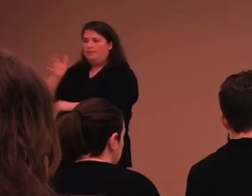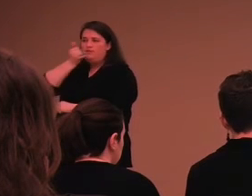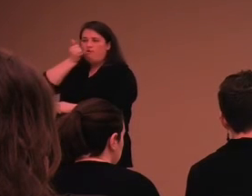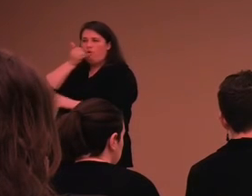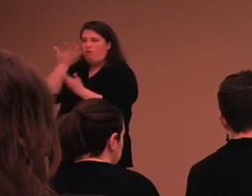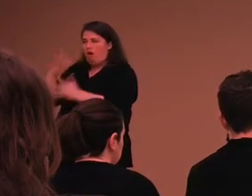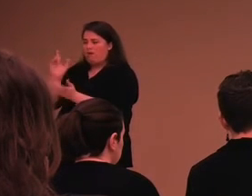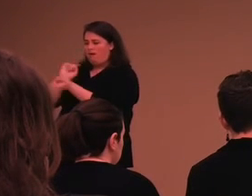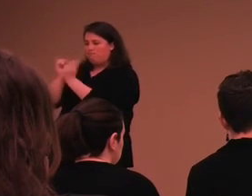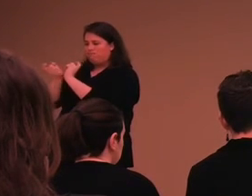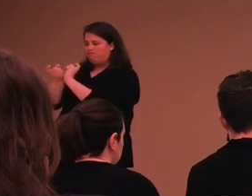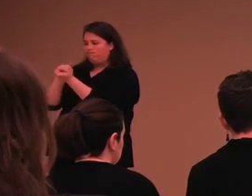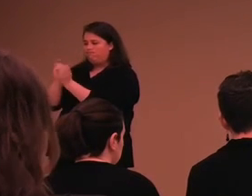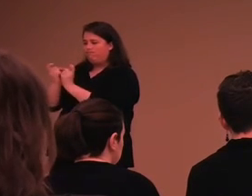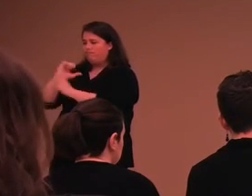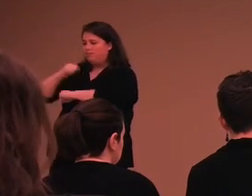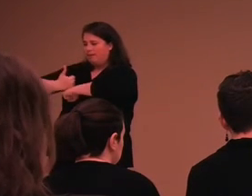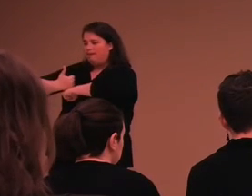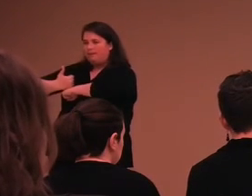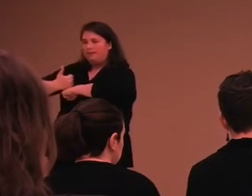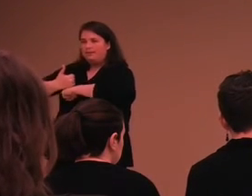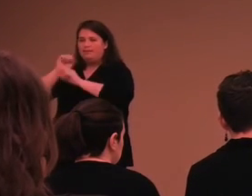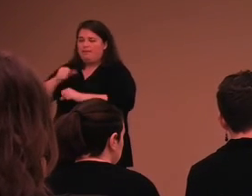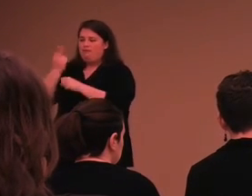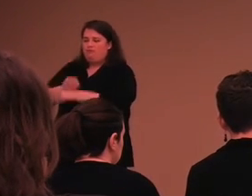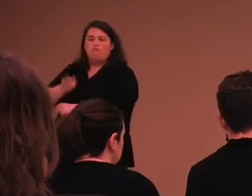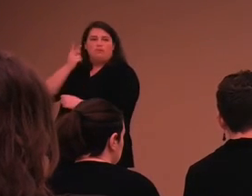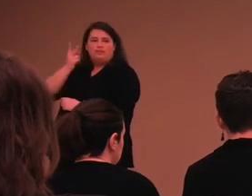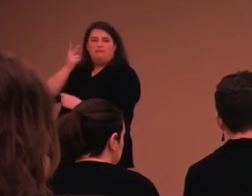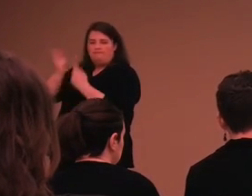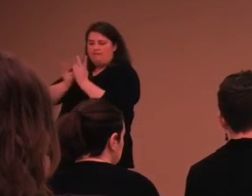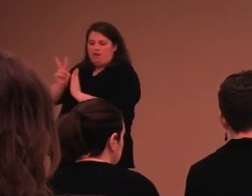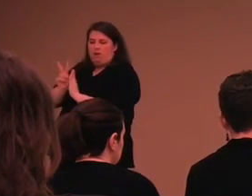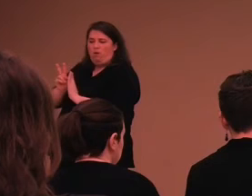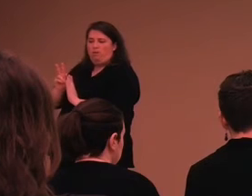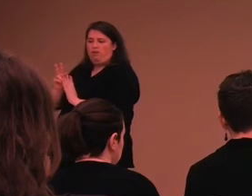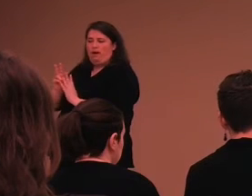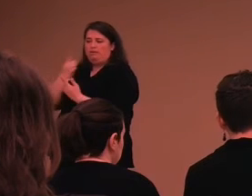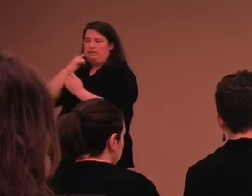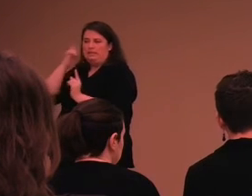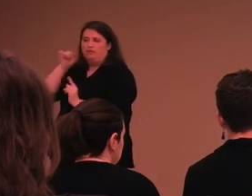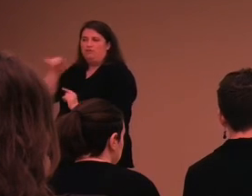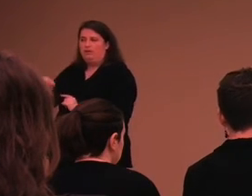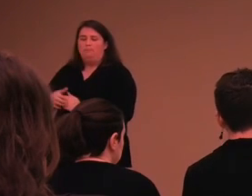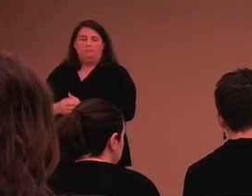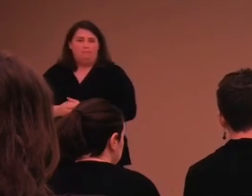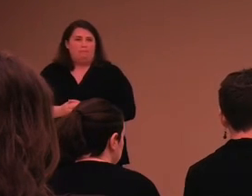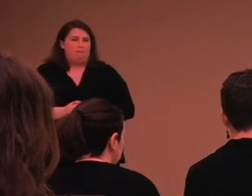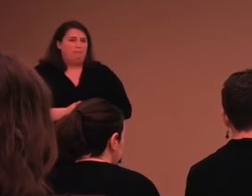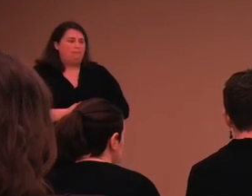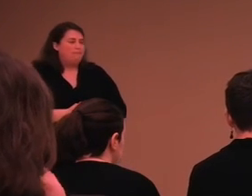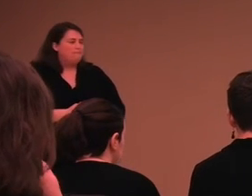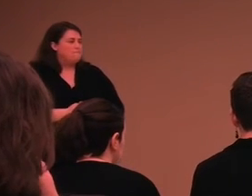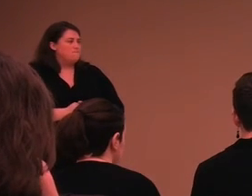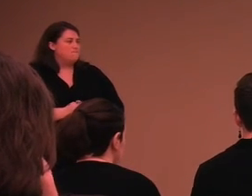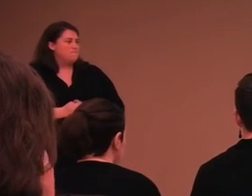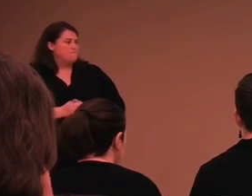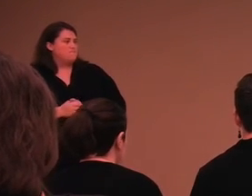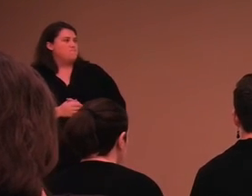so that he's able to utilize that video in a way that works for him by the fact that it's on a device that he Can you know bring closer to his face?